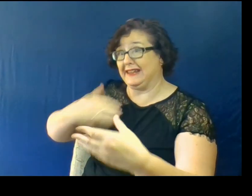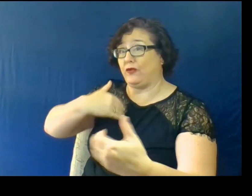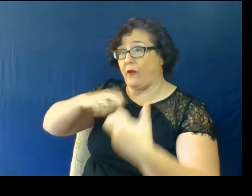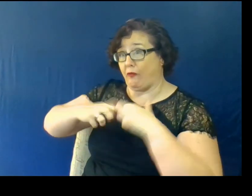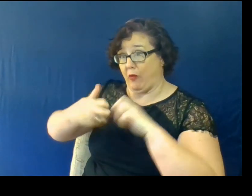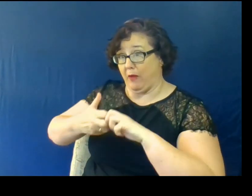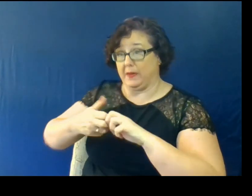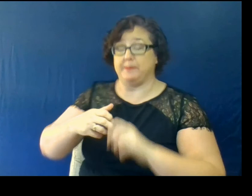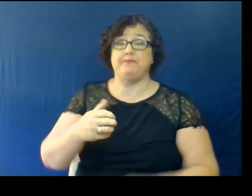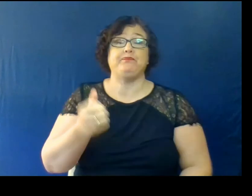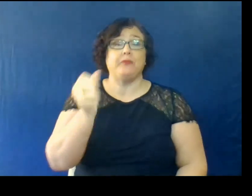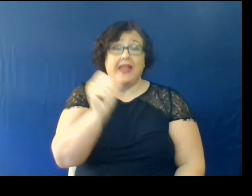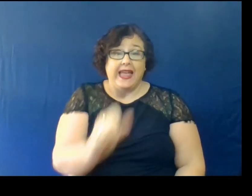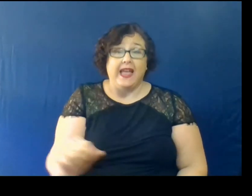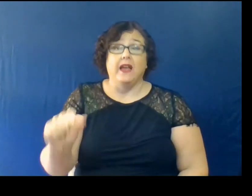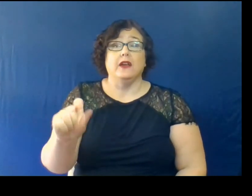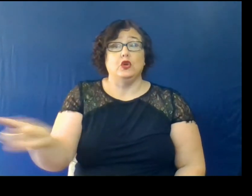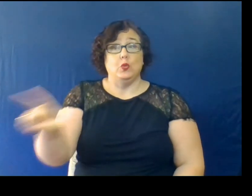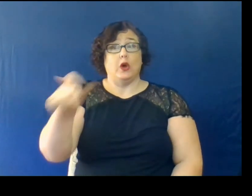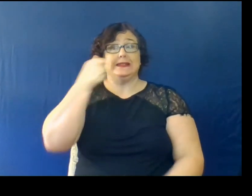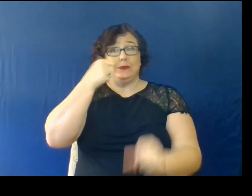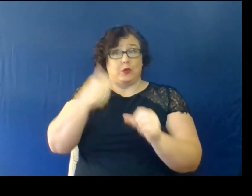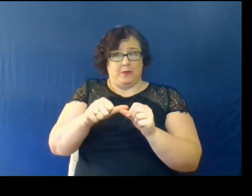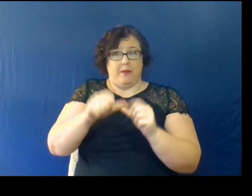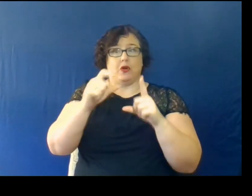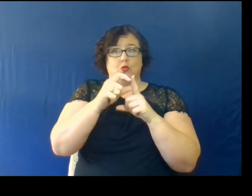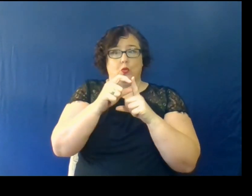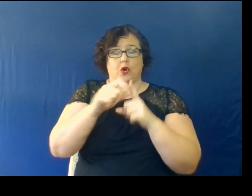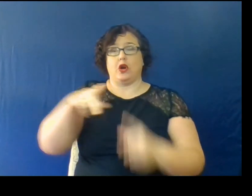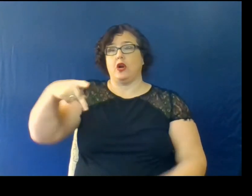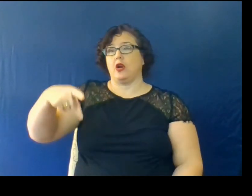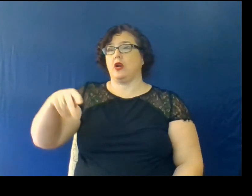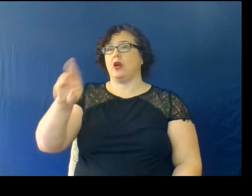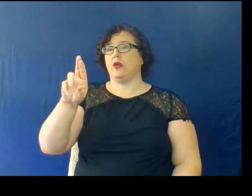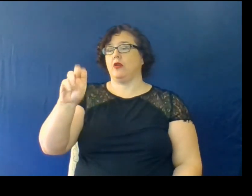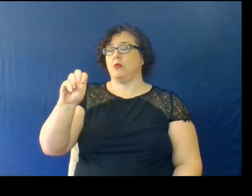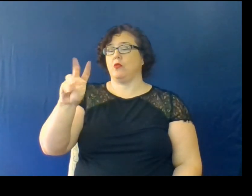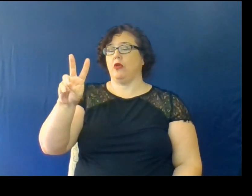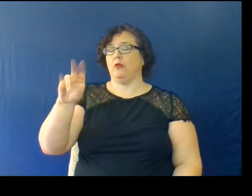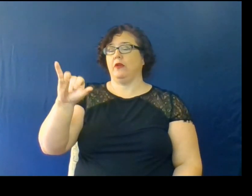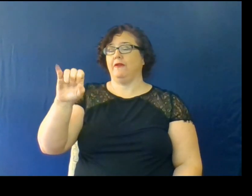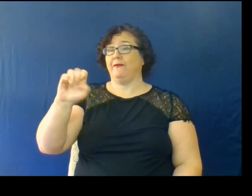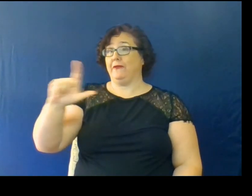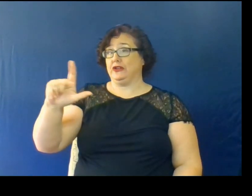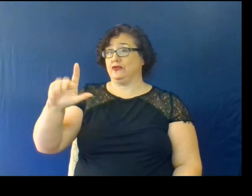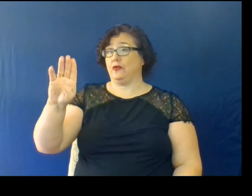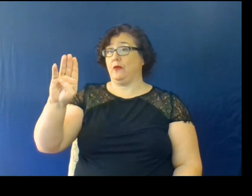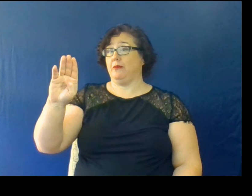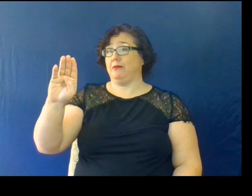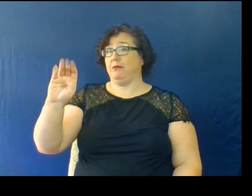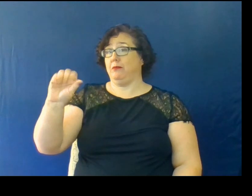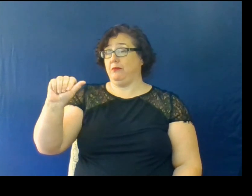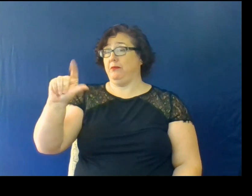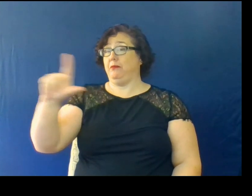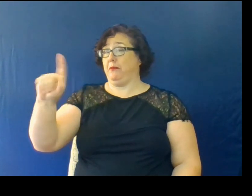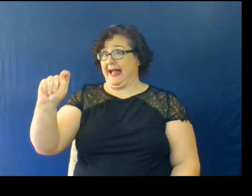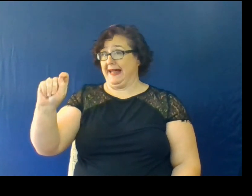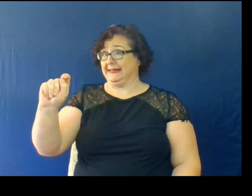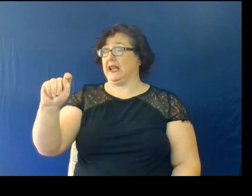Everyone needs to remember the term and write this down if you have to - provisional ballot. If you're told you're not registered if you've told you've already voted if they